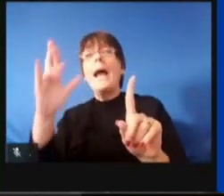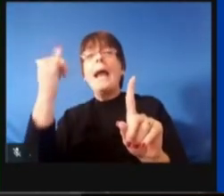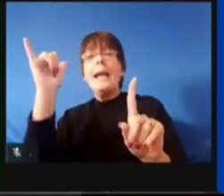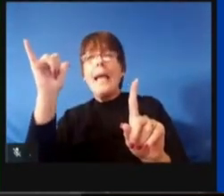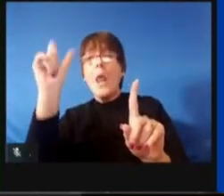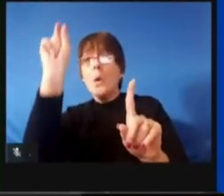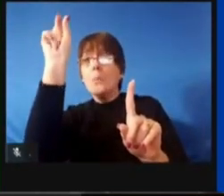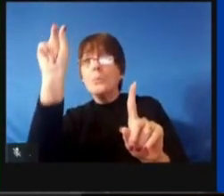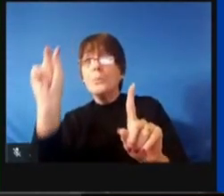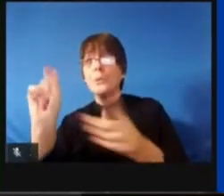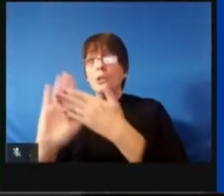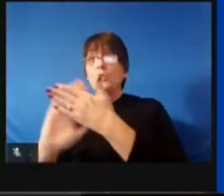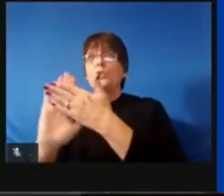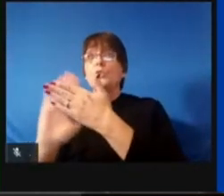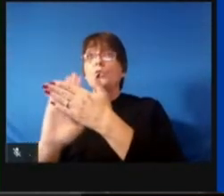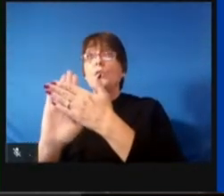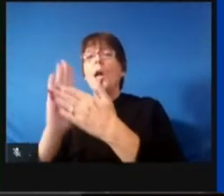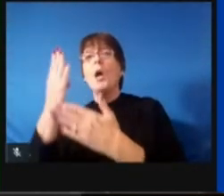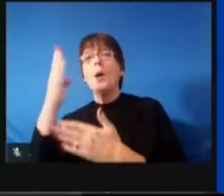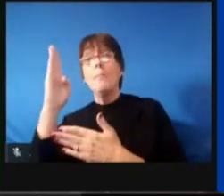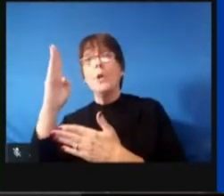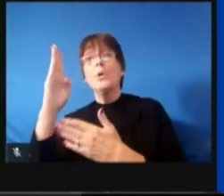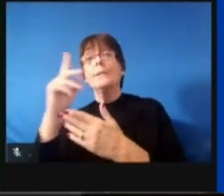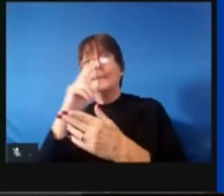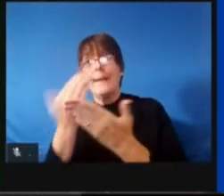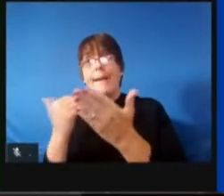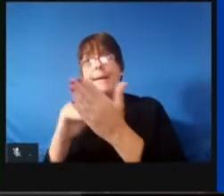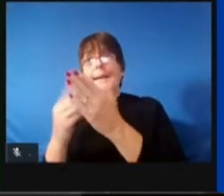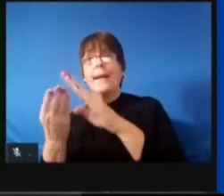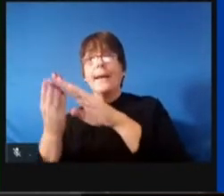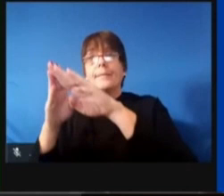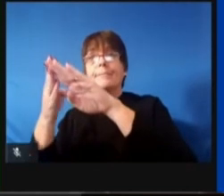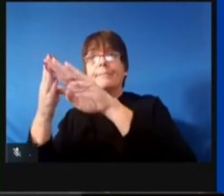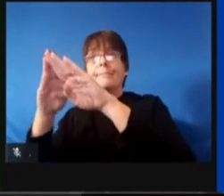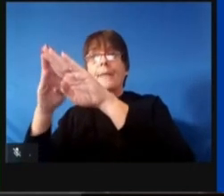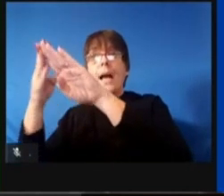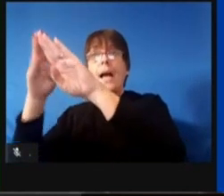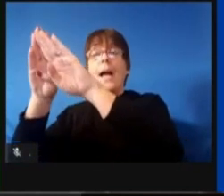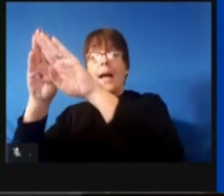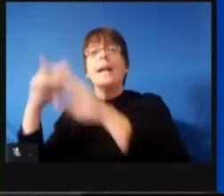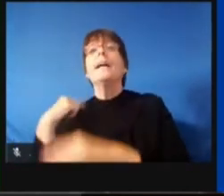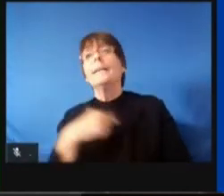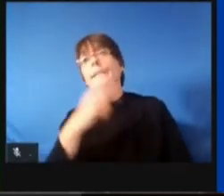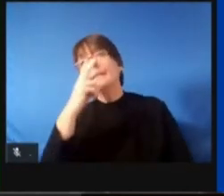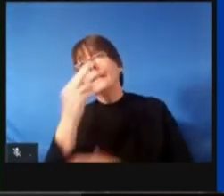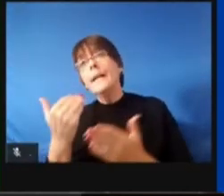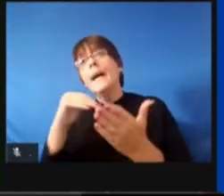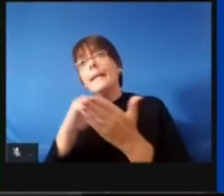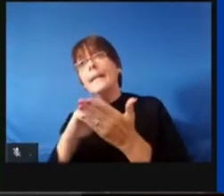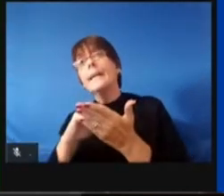MANY WEEKS. YOU WILL SEE AT THE FAR RIGHT,